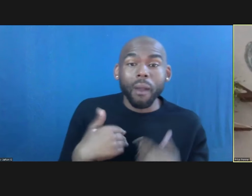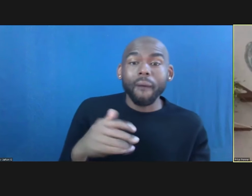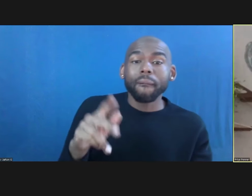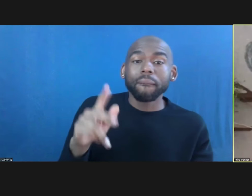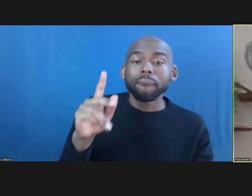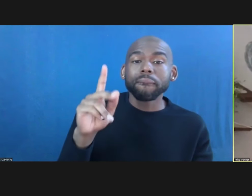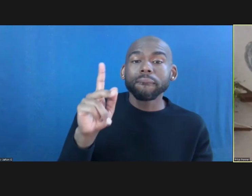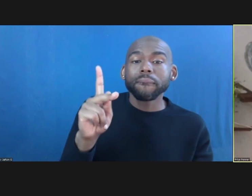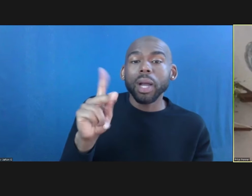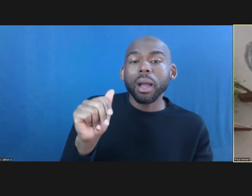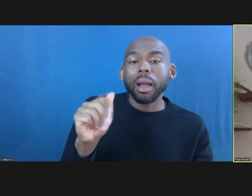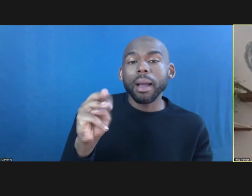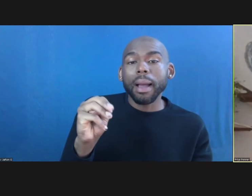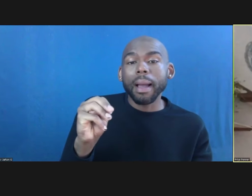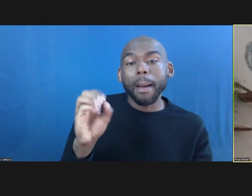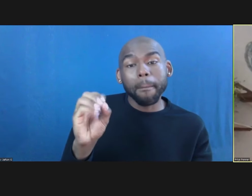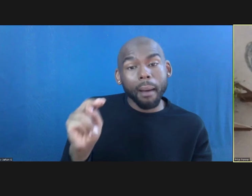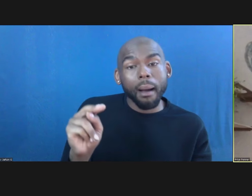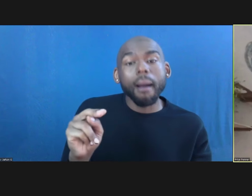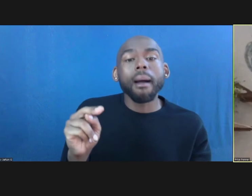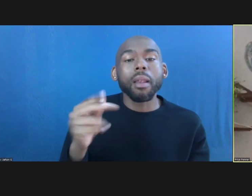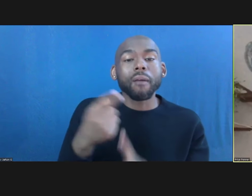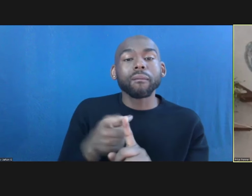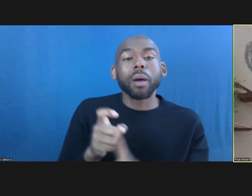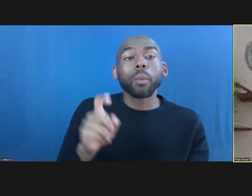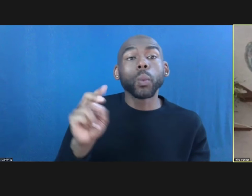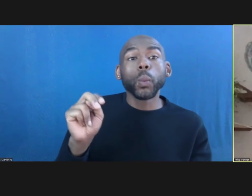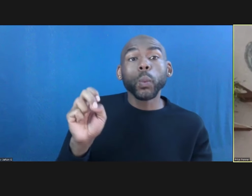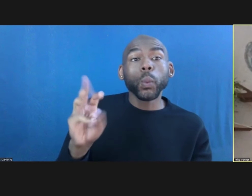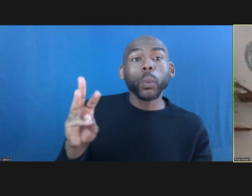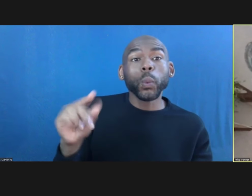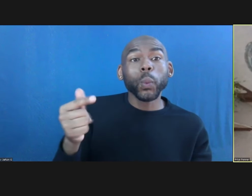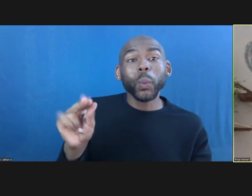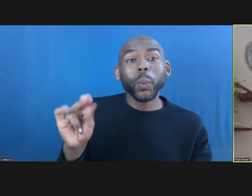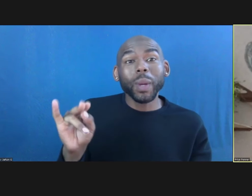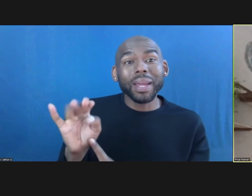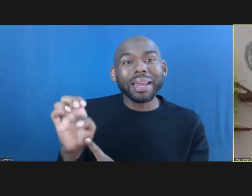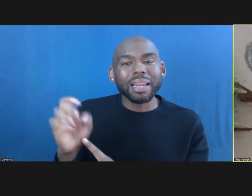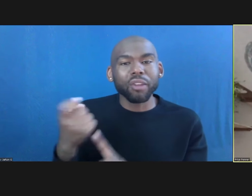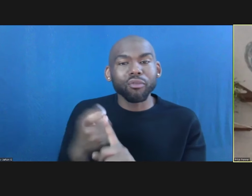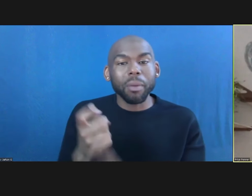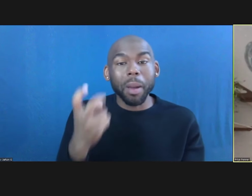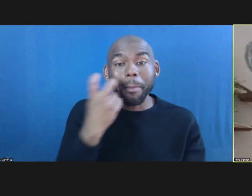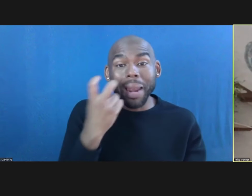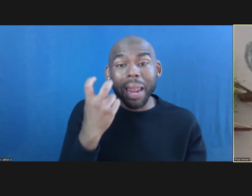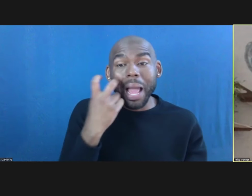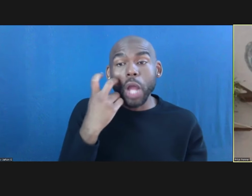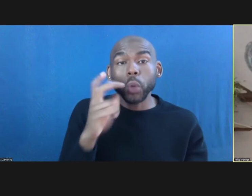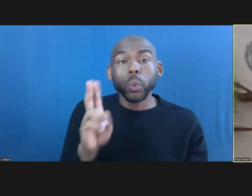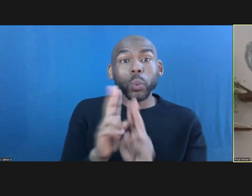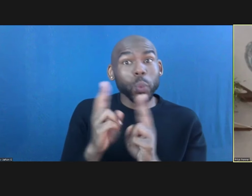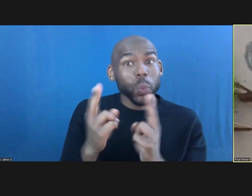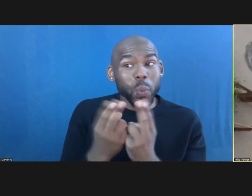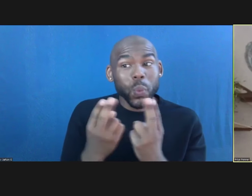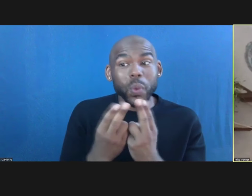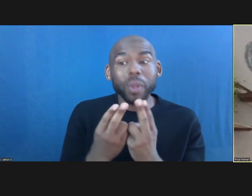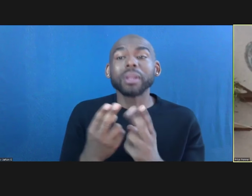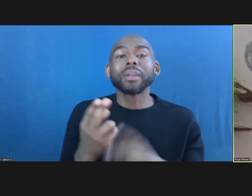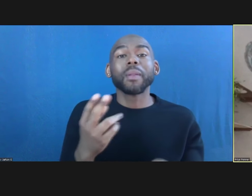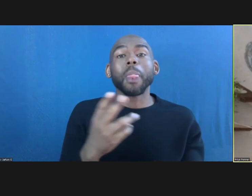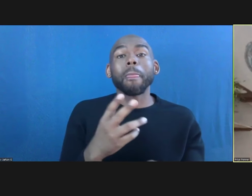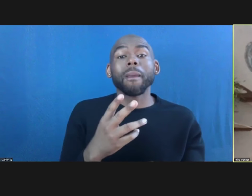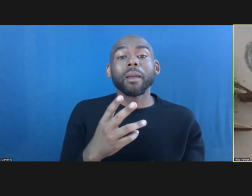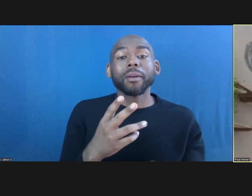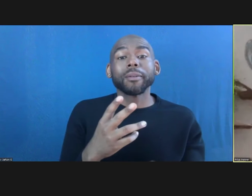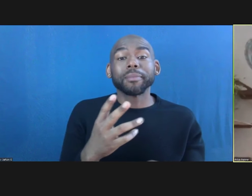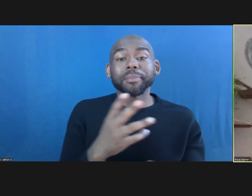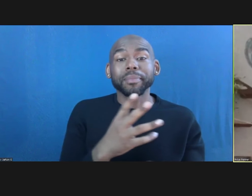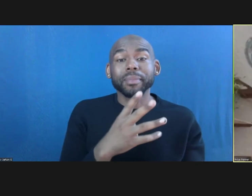New Guinea, Assembly of Disabled Persons and PNG Blind Union, Papua New Guinea, Kaman prefers